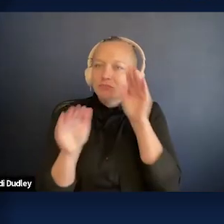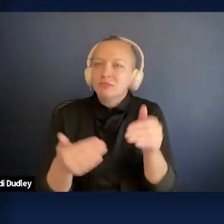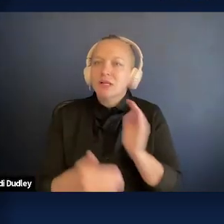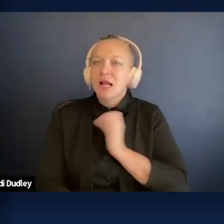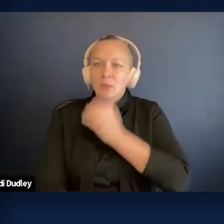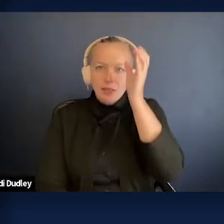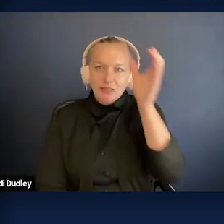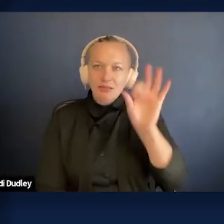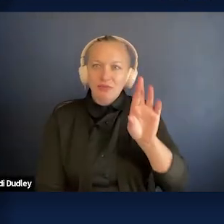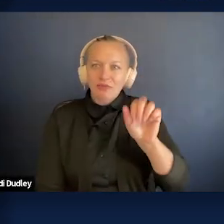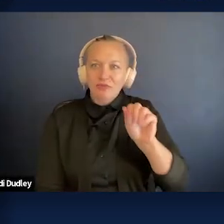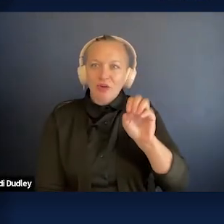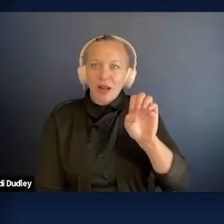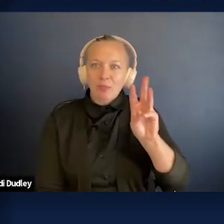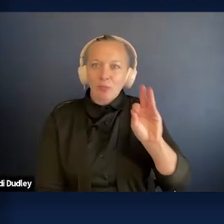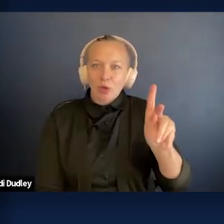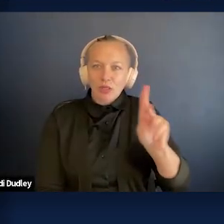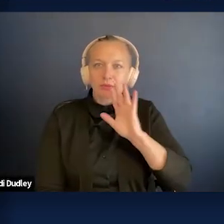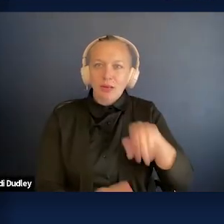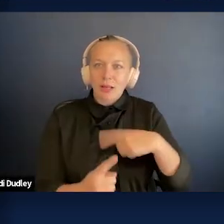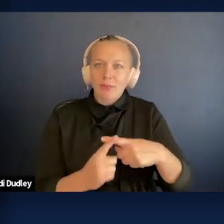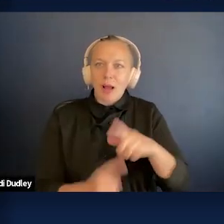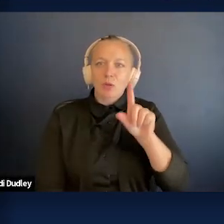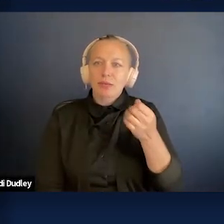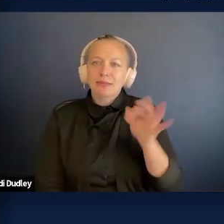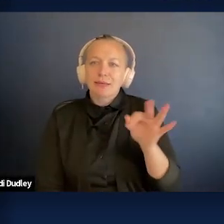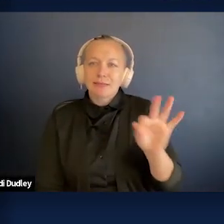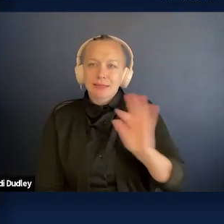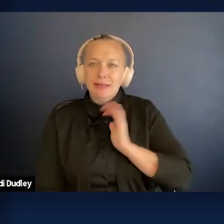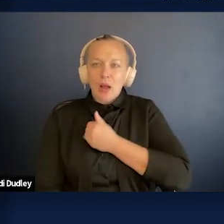Um, in June 2019, there was a document released called the Core Competencies on Disability for Healthcare Education.